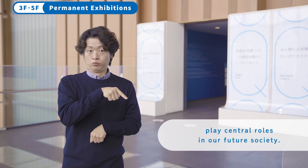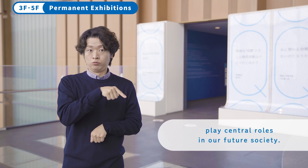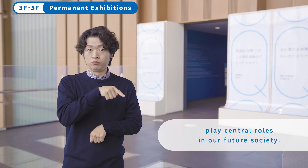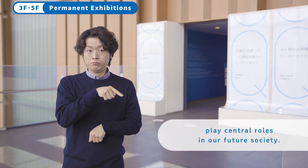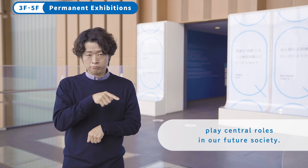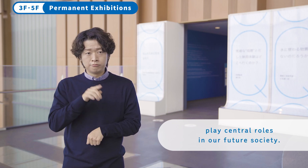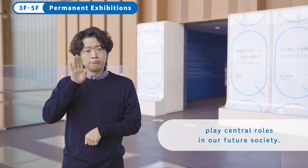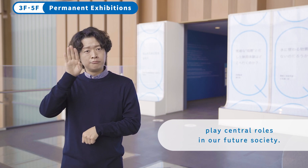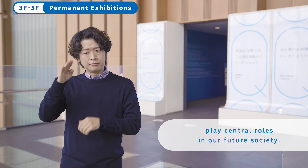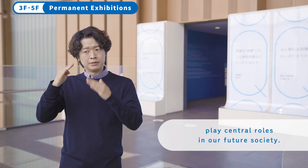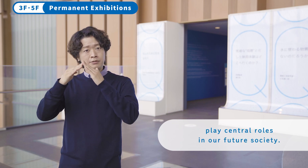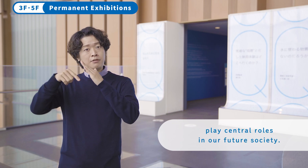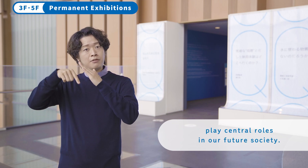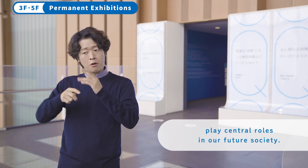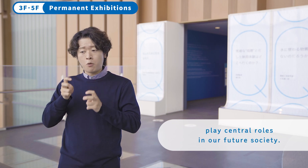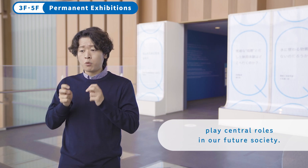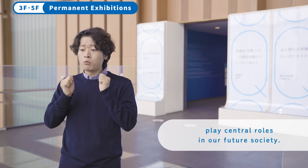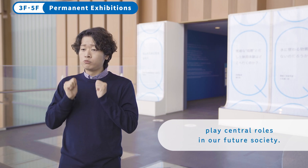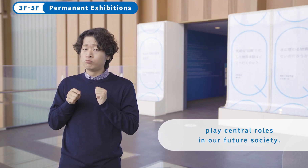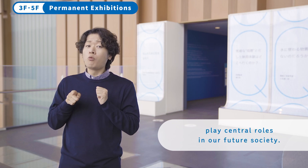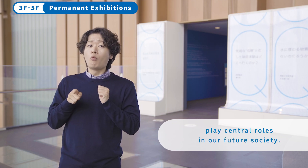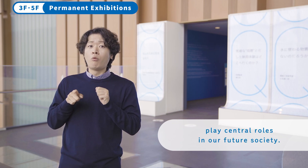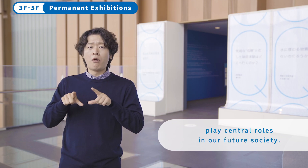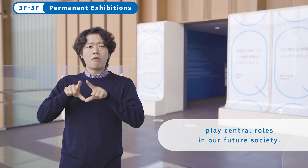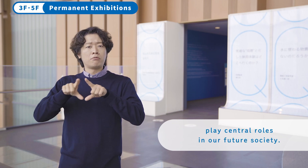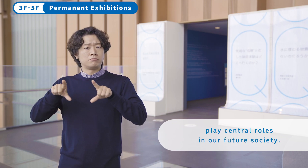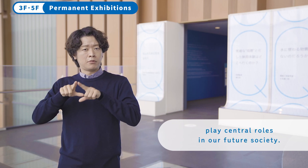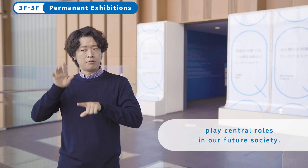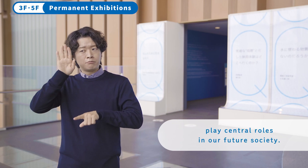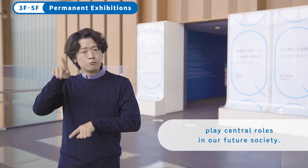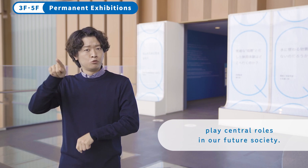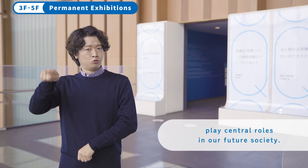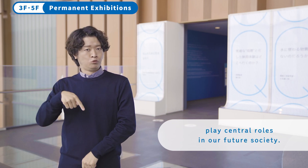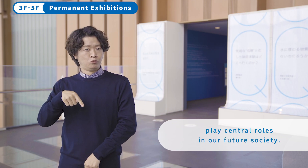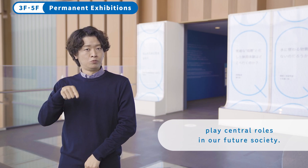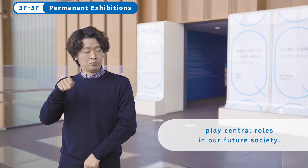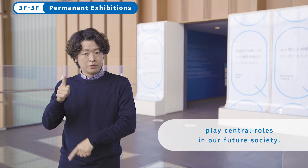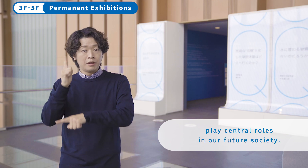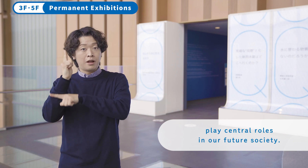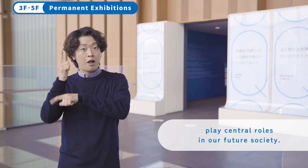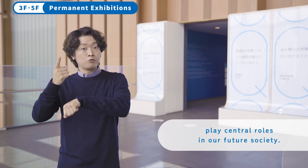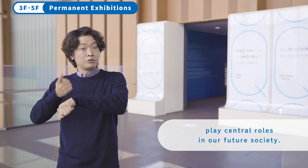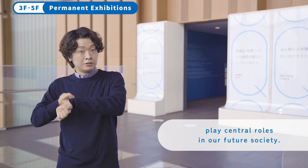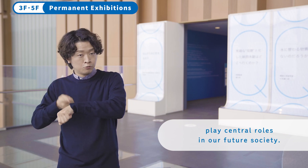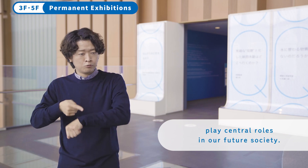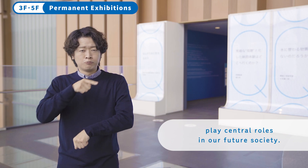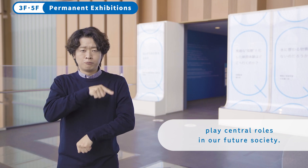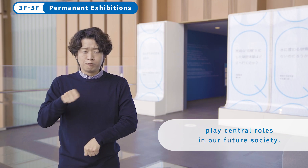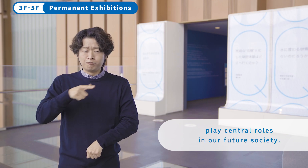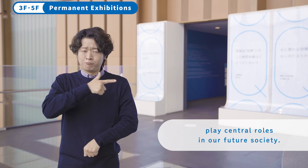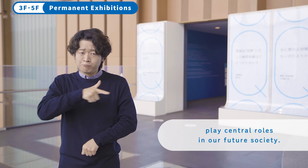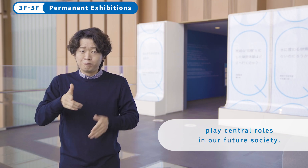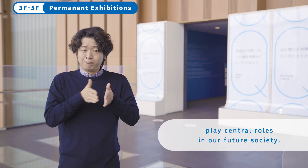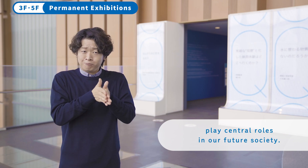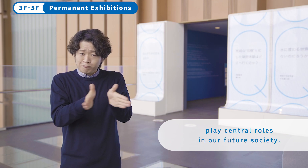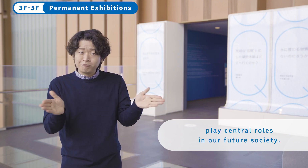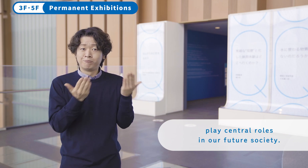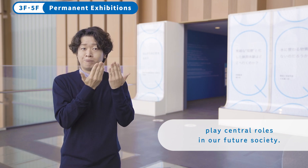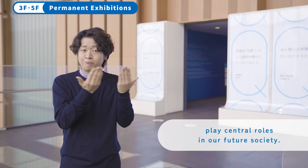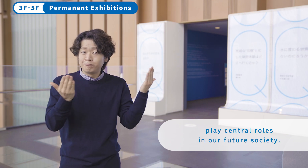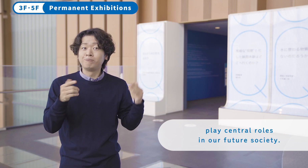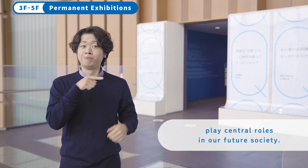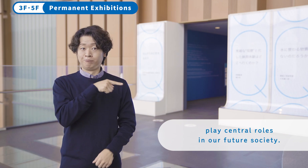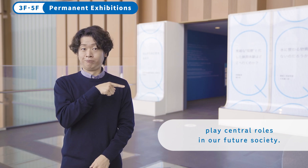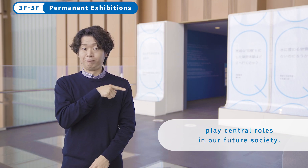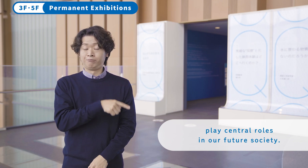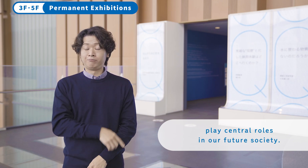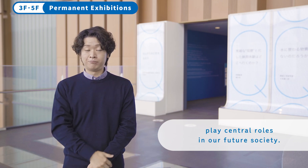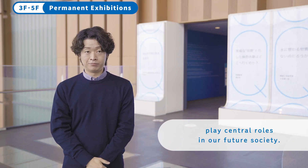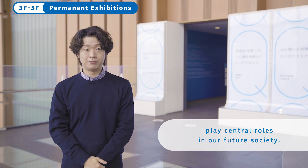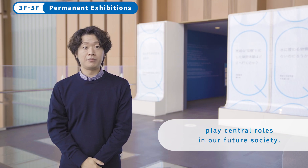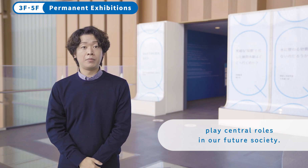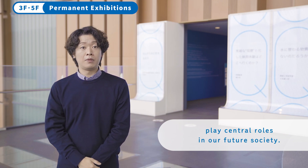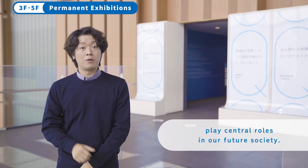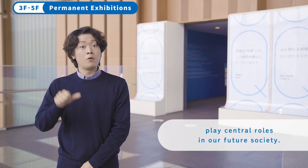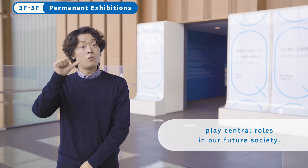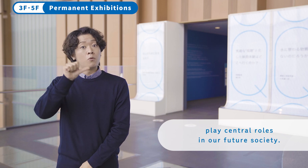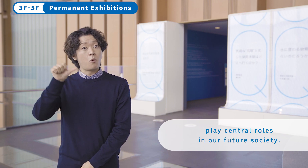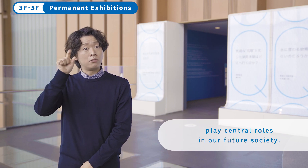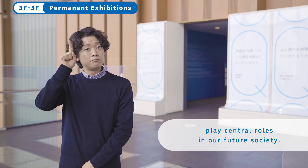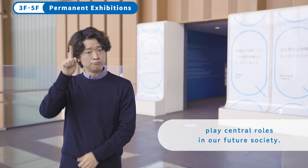play central roles in our future society.